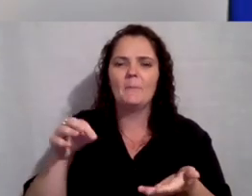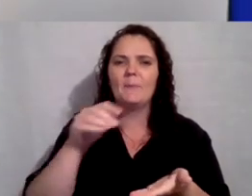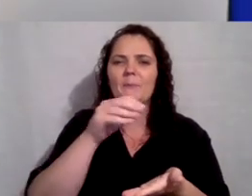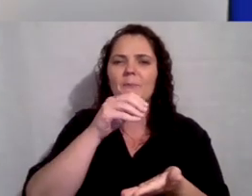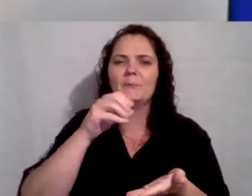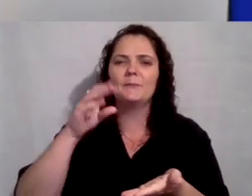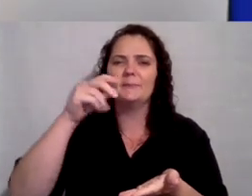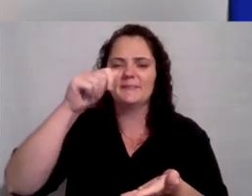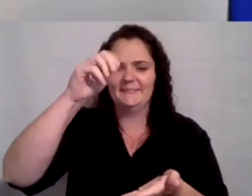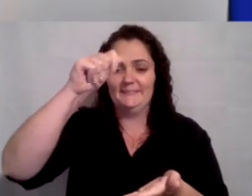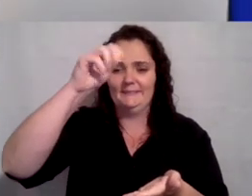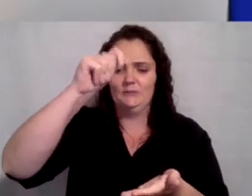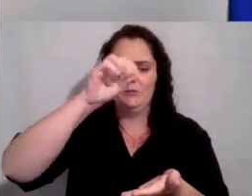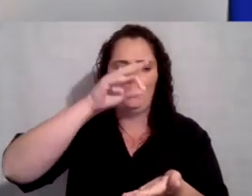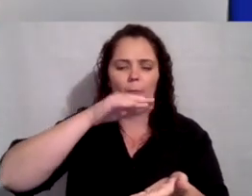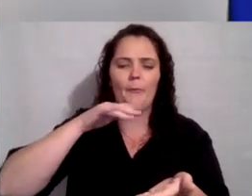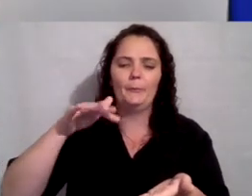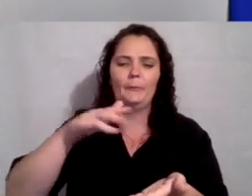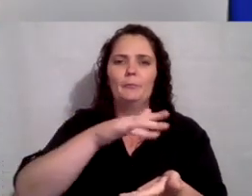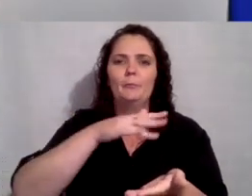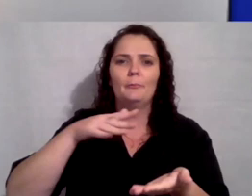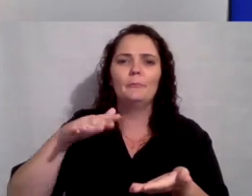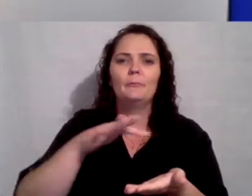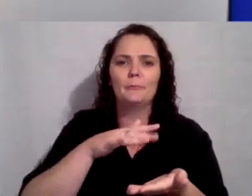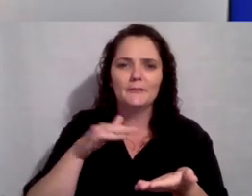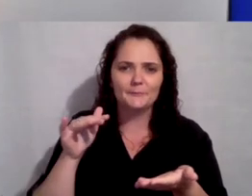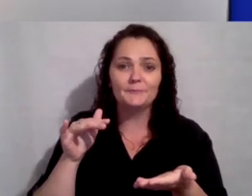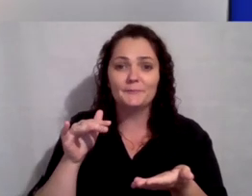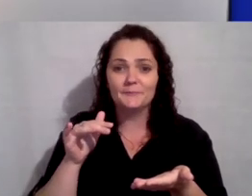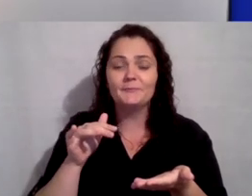and you get this layer of this eraser dust, these crumbs all over your paper.